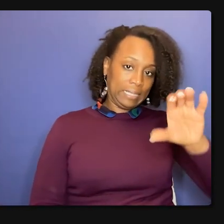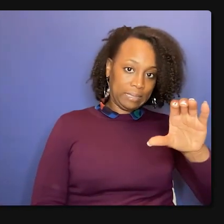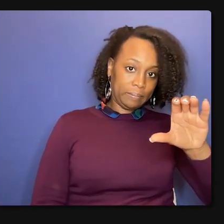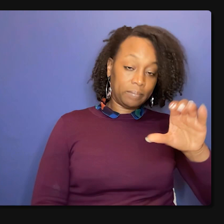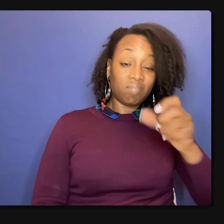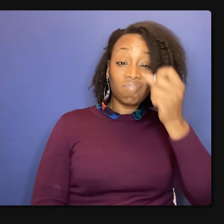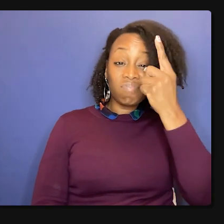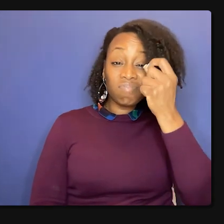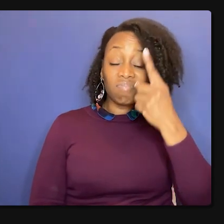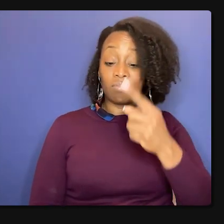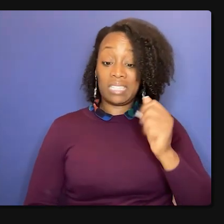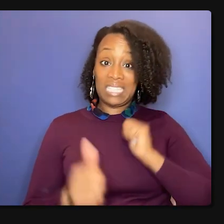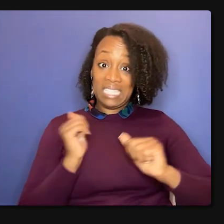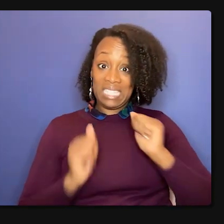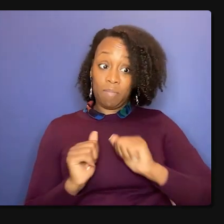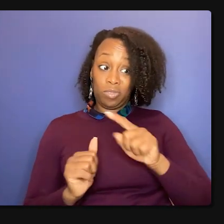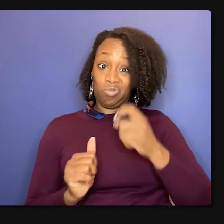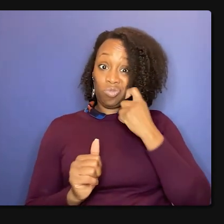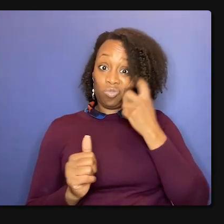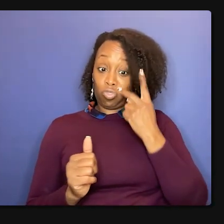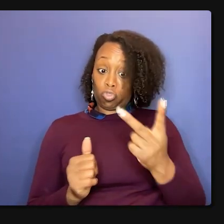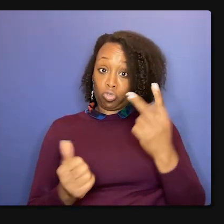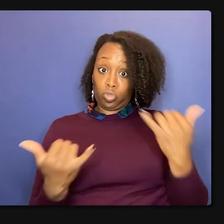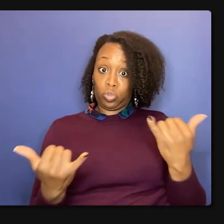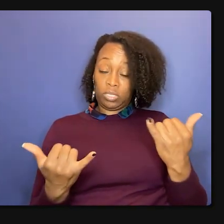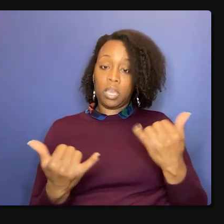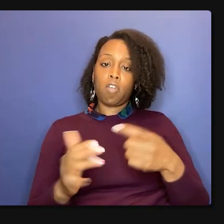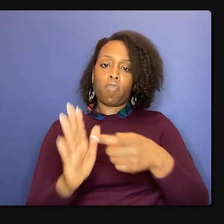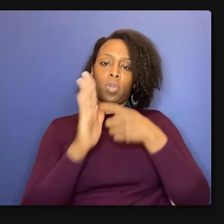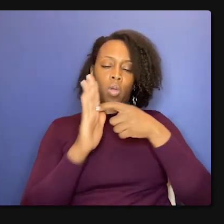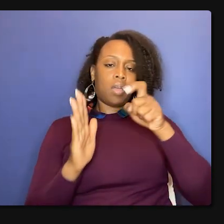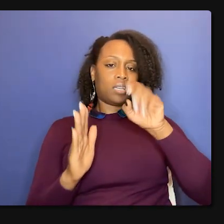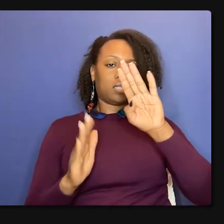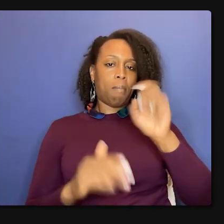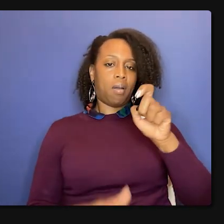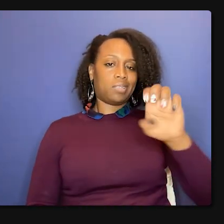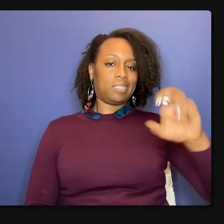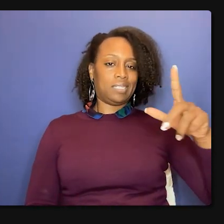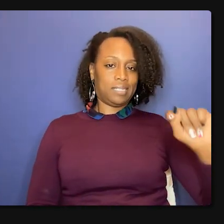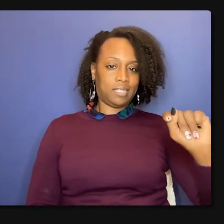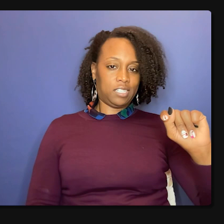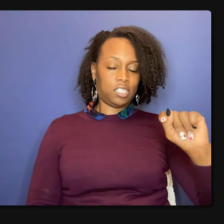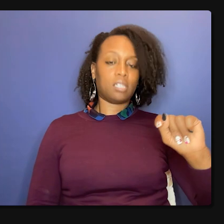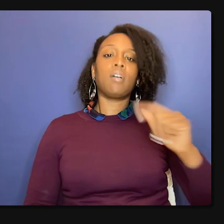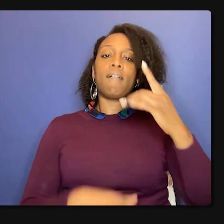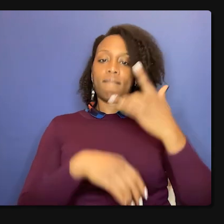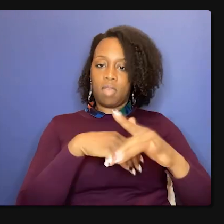And keep in mind that the demos that Dana and I did today require the Xbox extensions